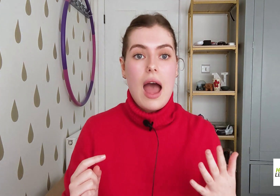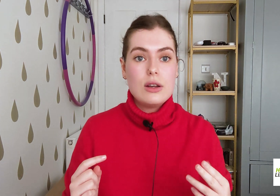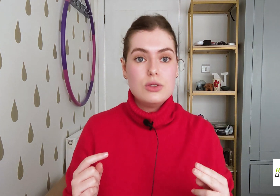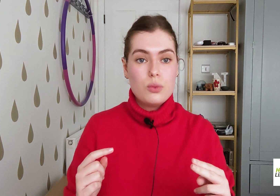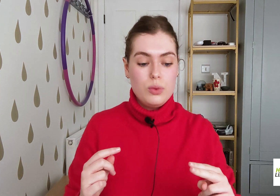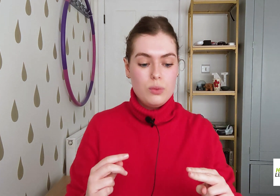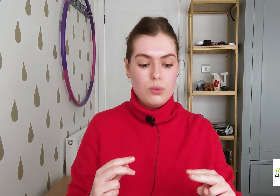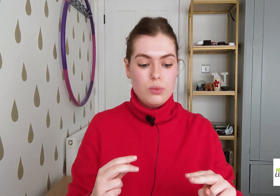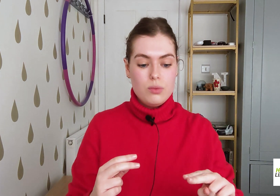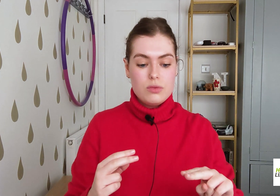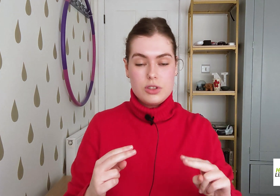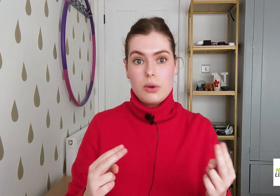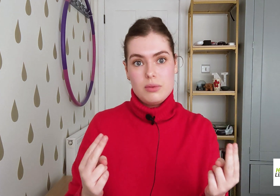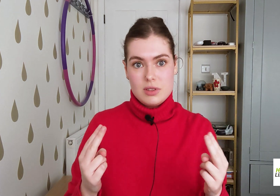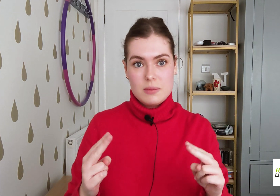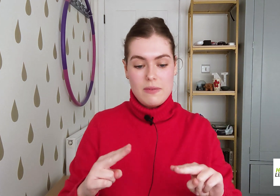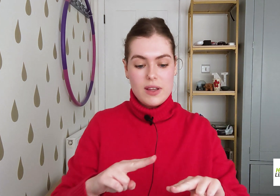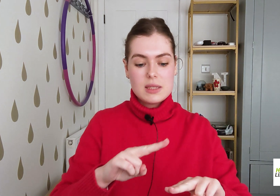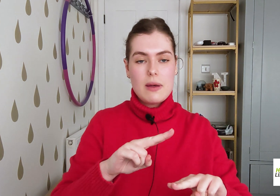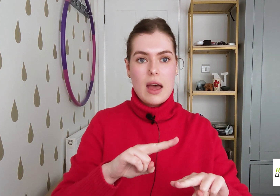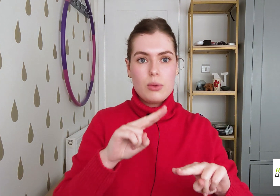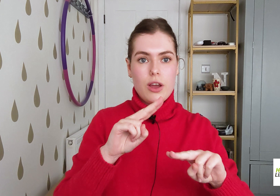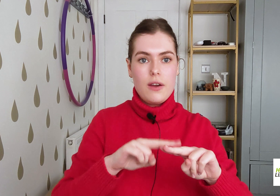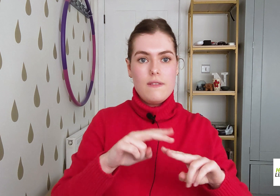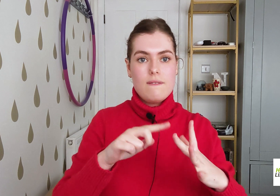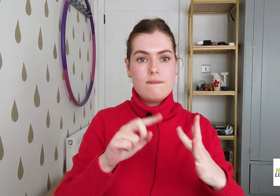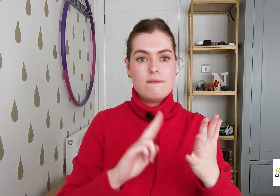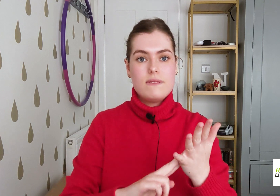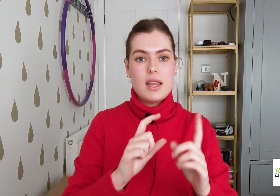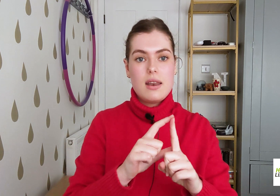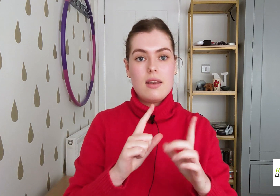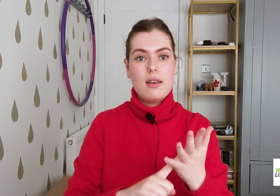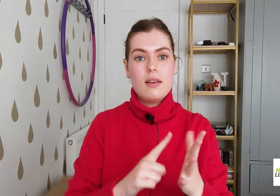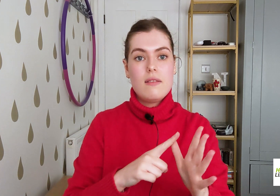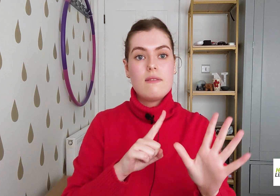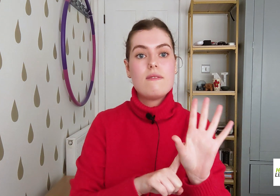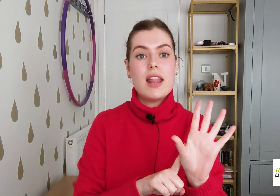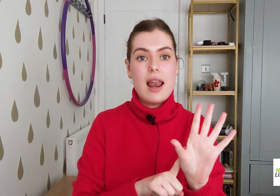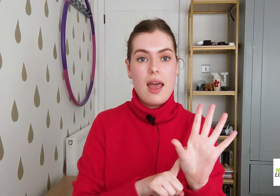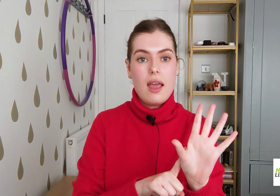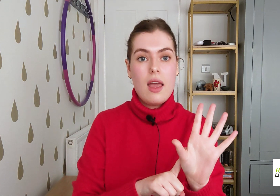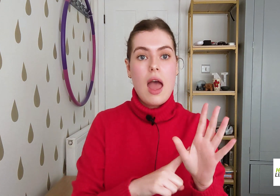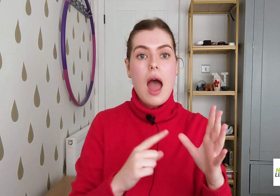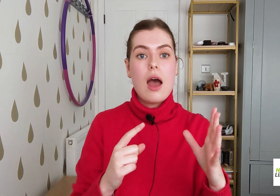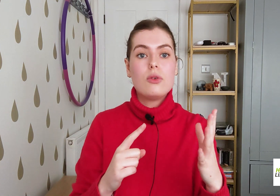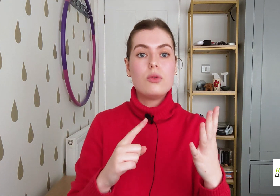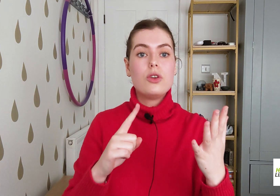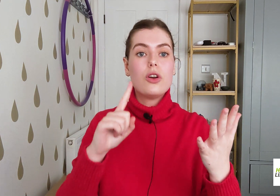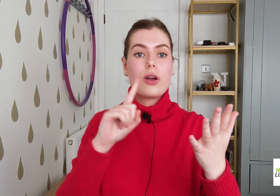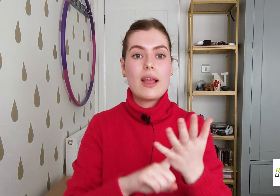and so to fingerspell that we go You're not going